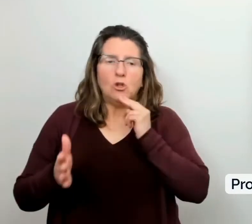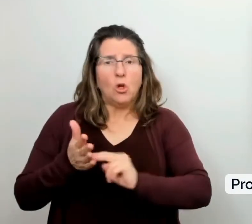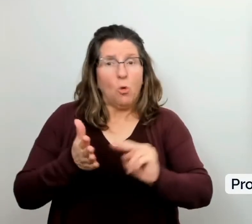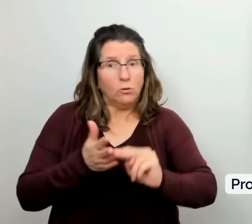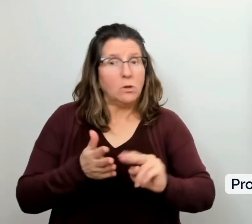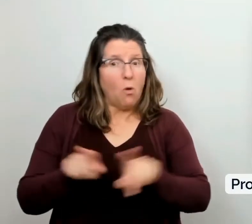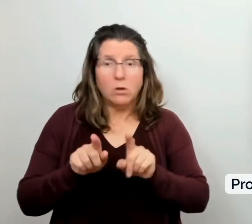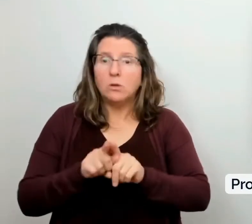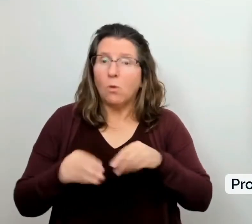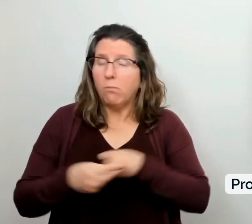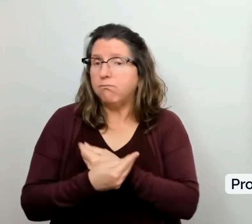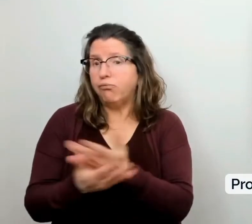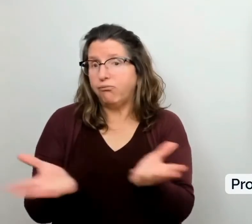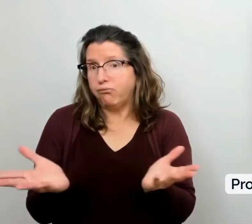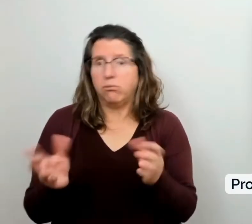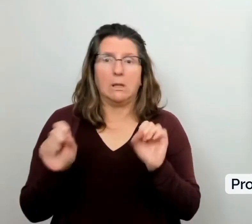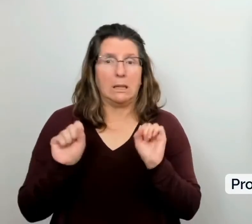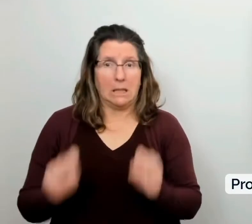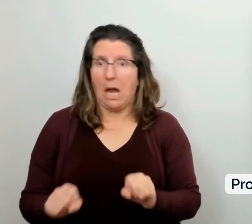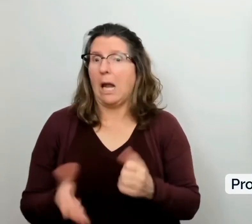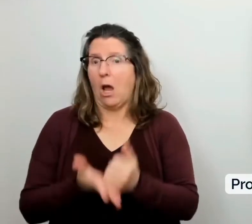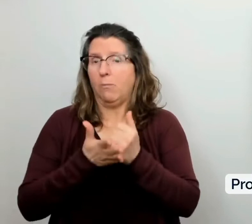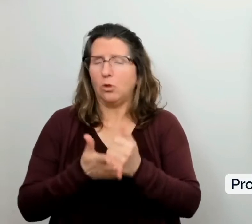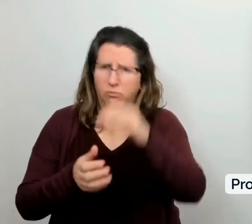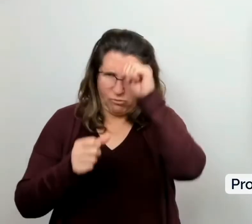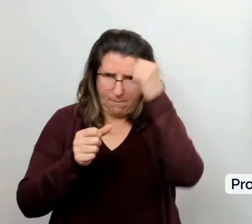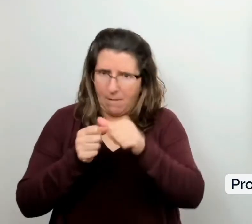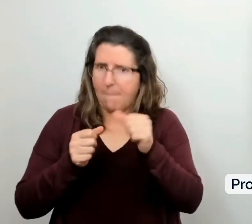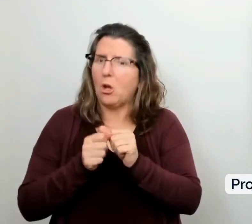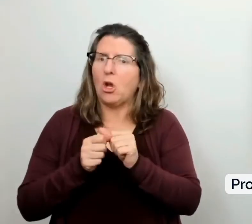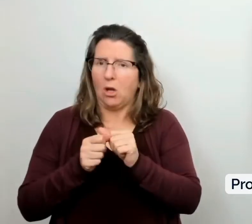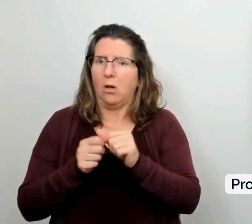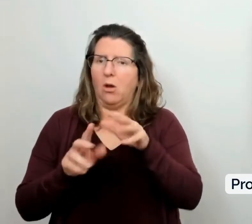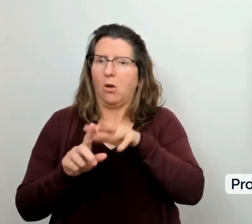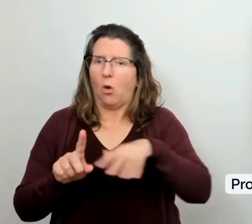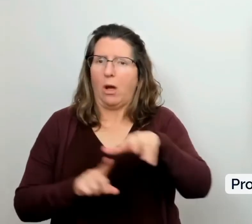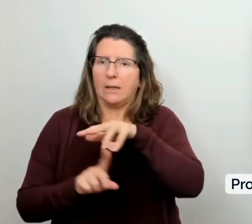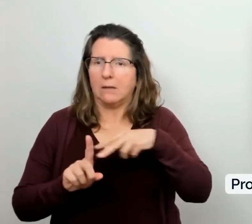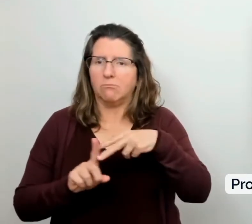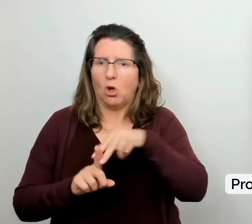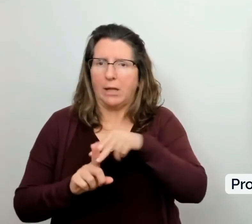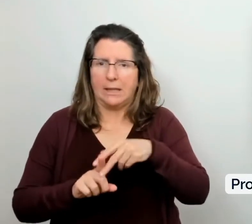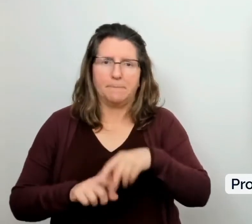Providing your own notes helps reinforce the content of your lesson.